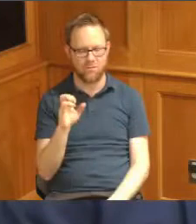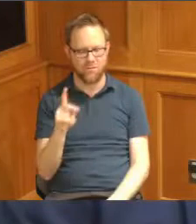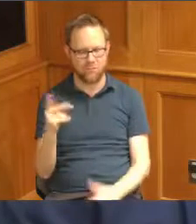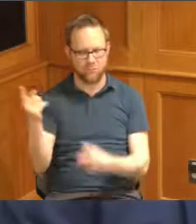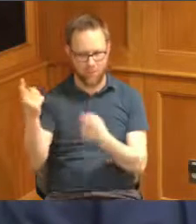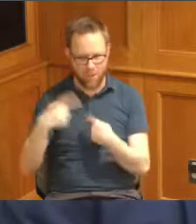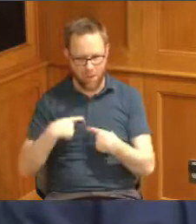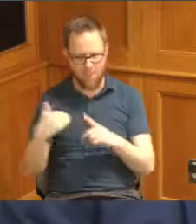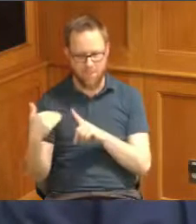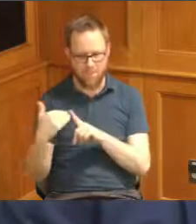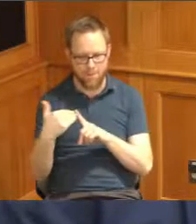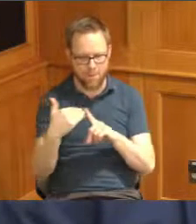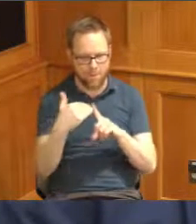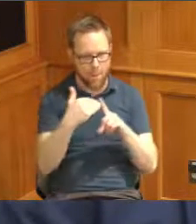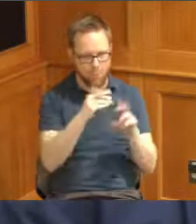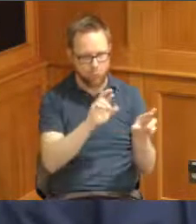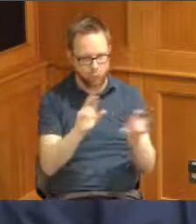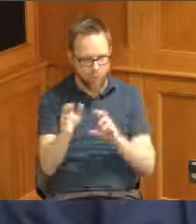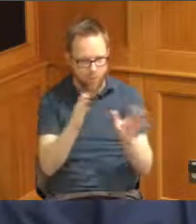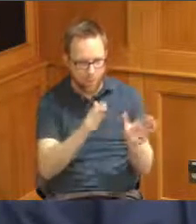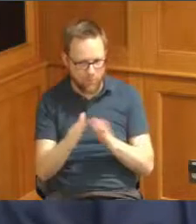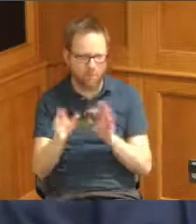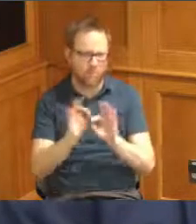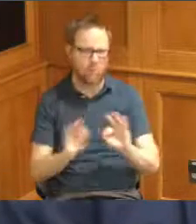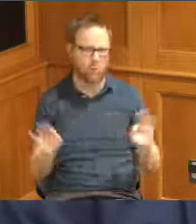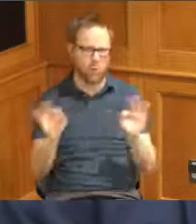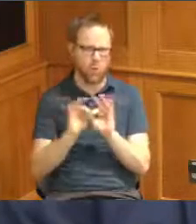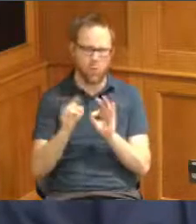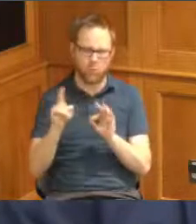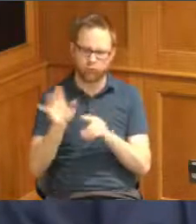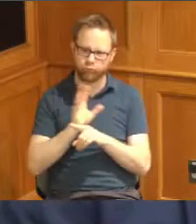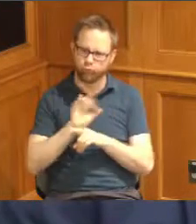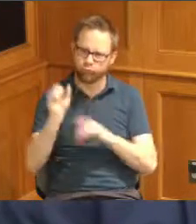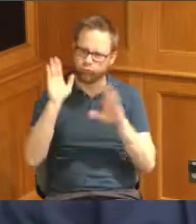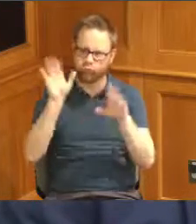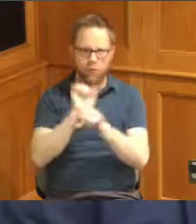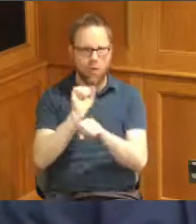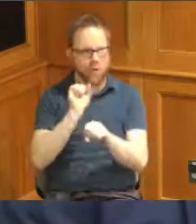about preparedness you have done a stellar job in getting our communities our jurisdictions